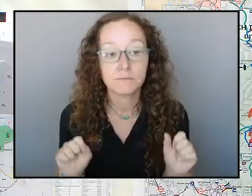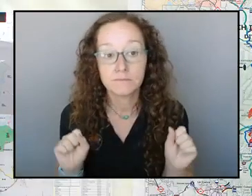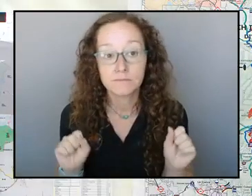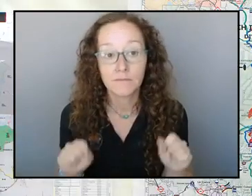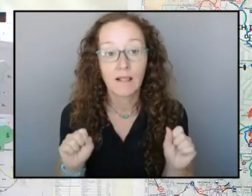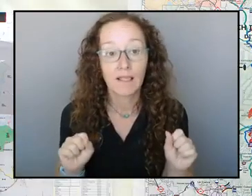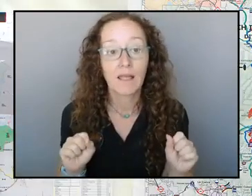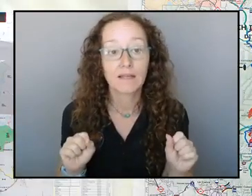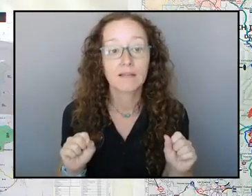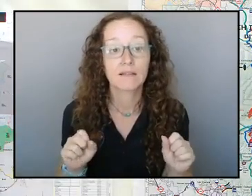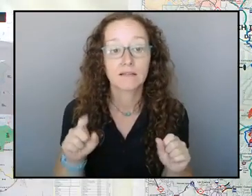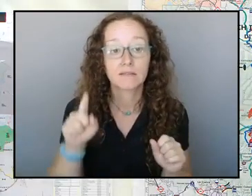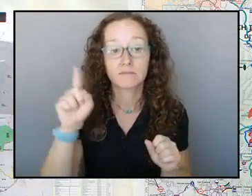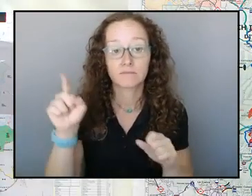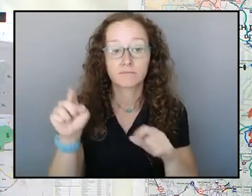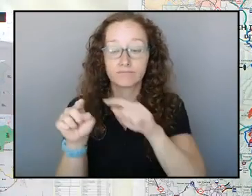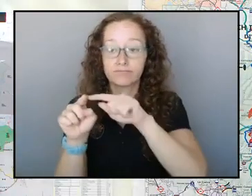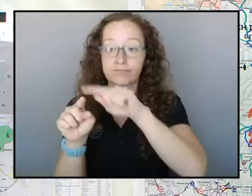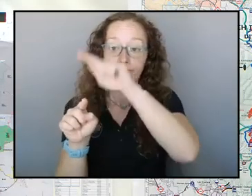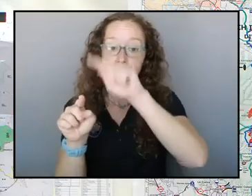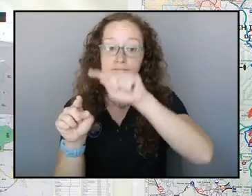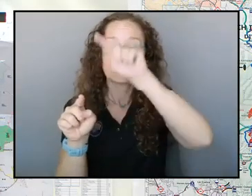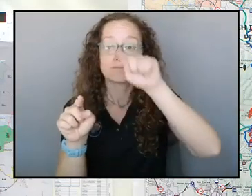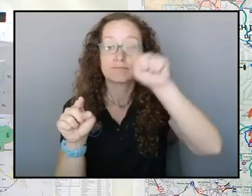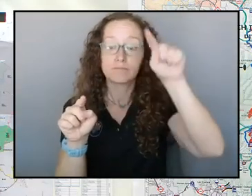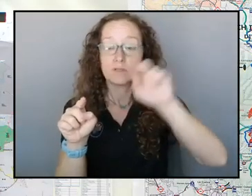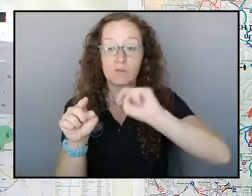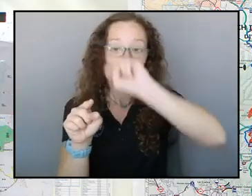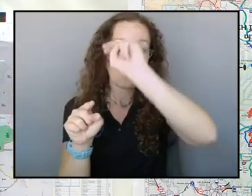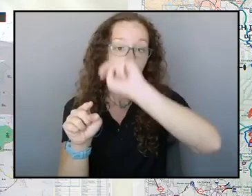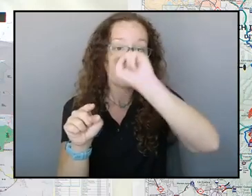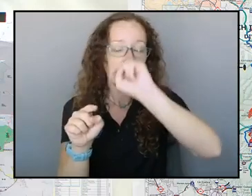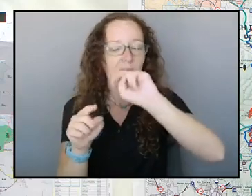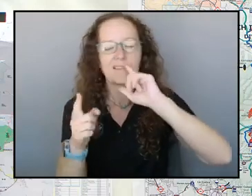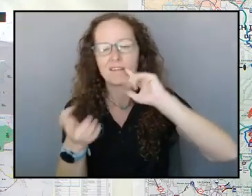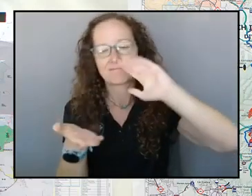as you get up into the northern zone up there. That'll look more